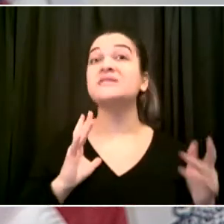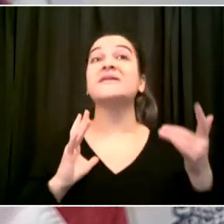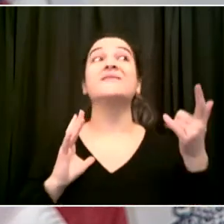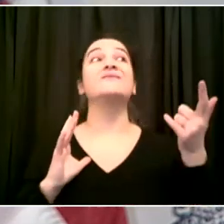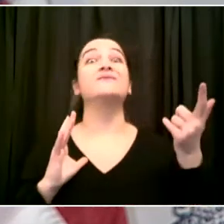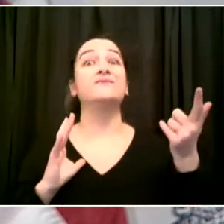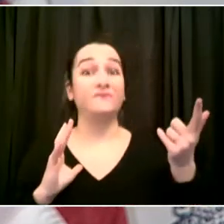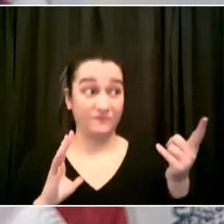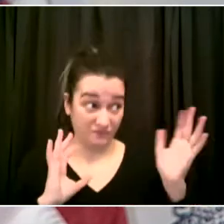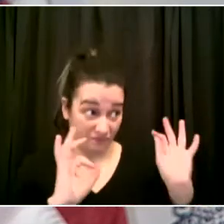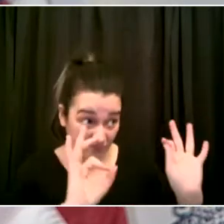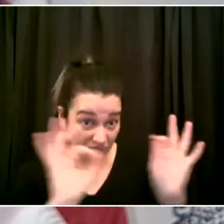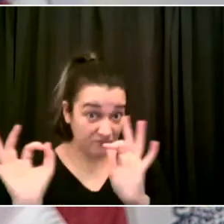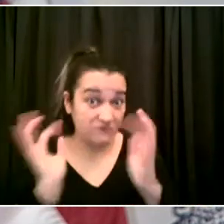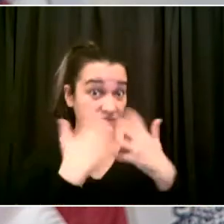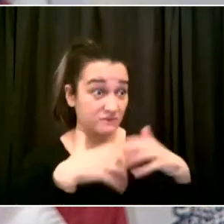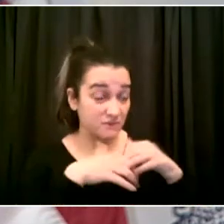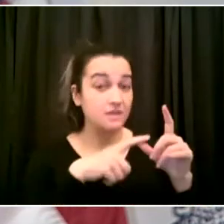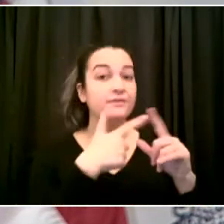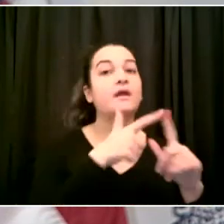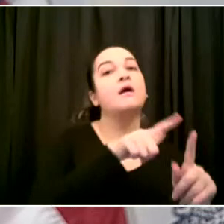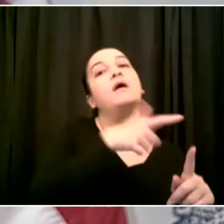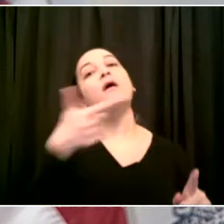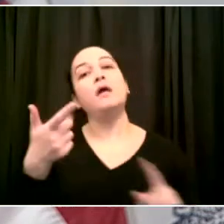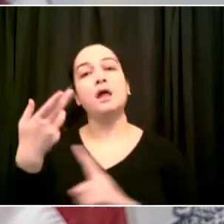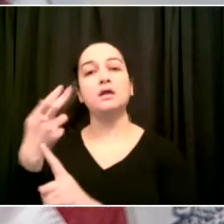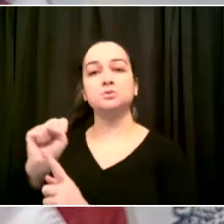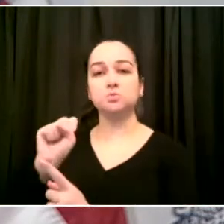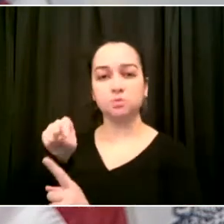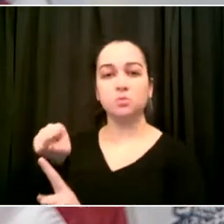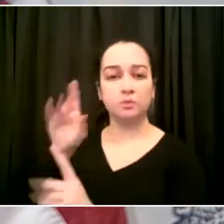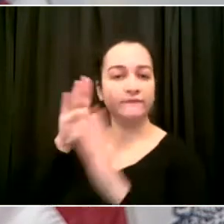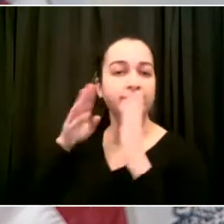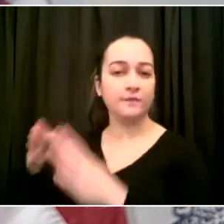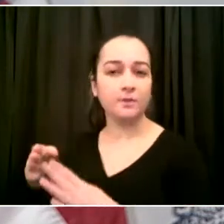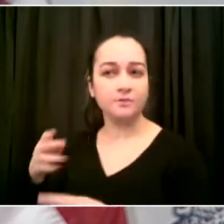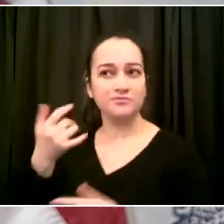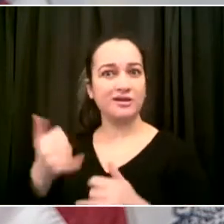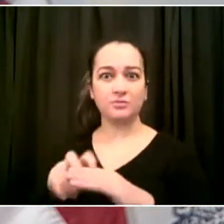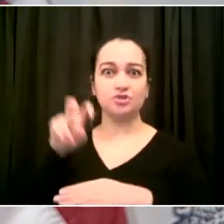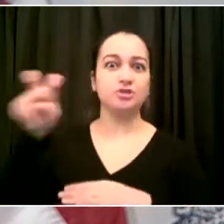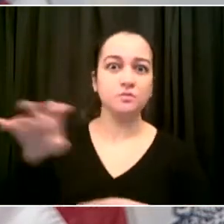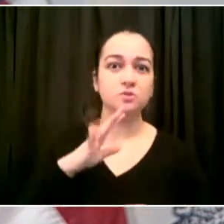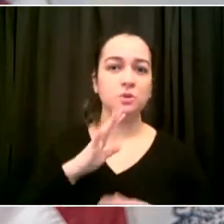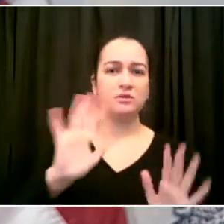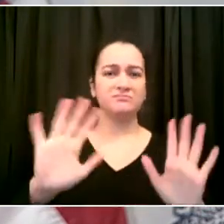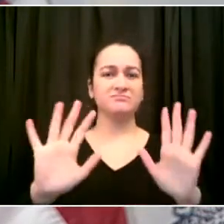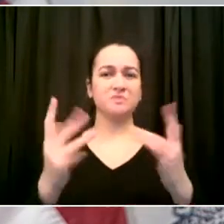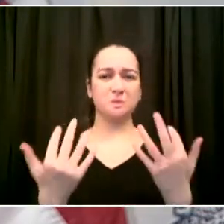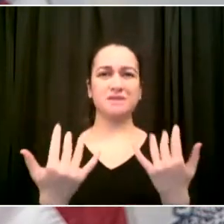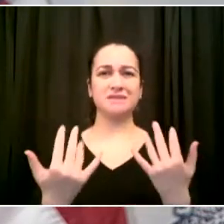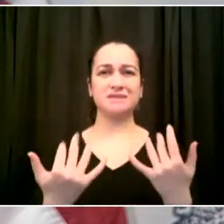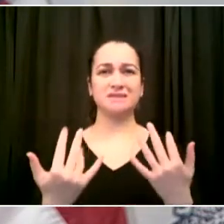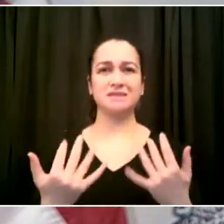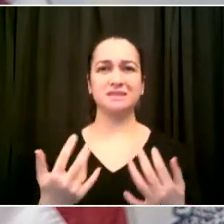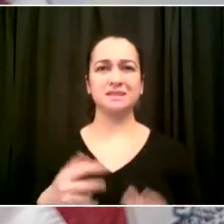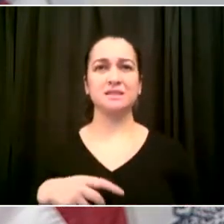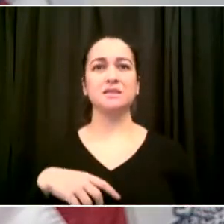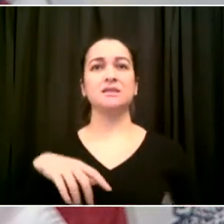NEXT IS TO BRINNG G BACK A HIGH SCHOOL. ALSO WATCHING